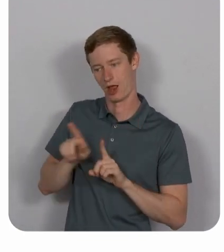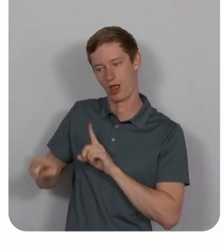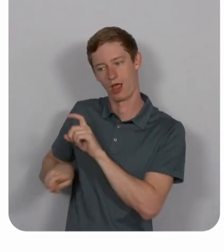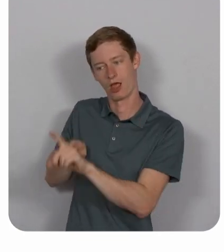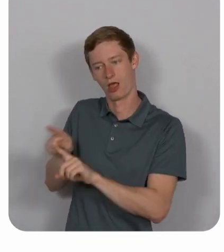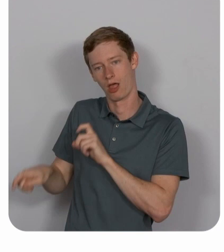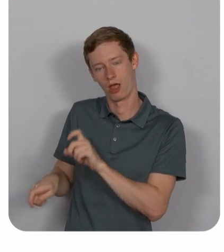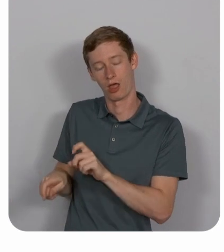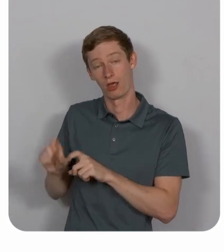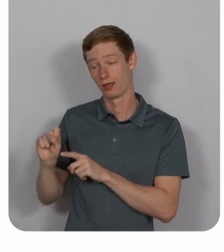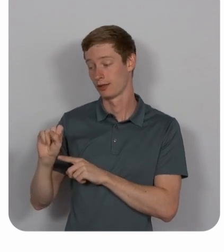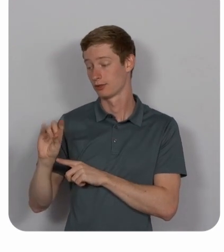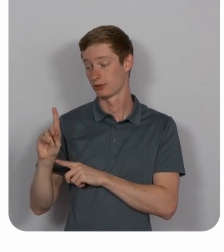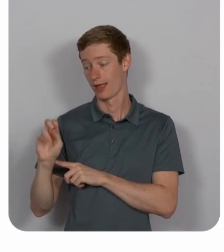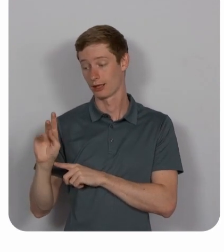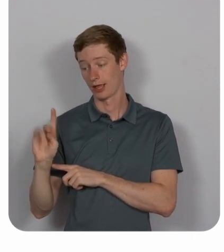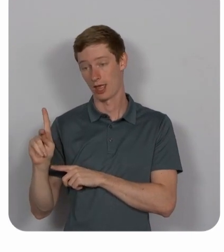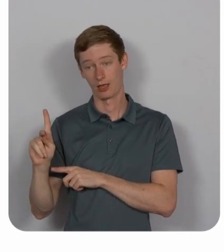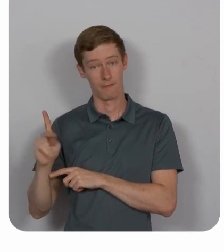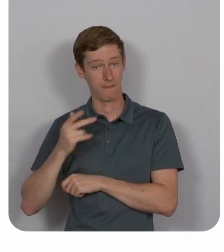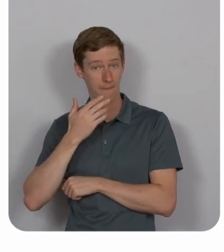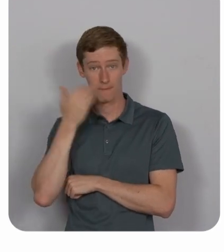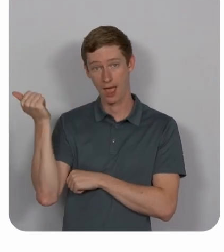So to give Sidekick the best chance of being helpful,